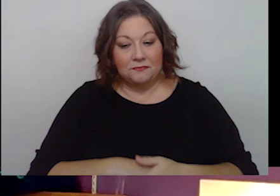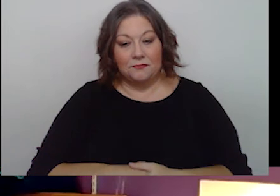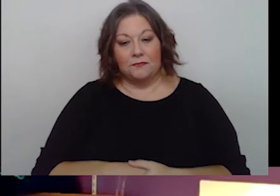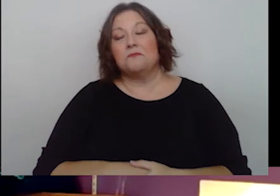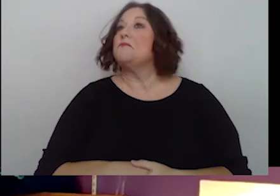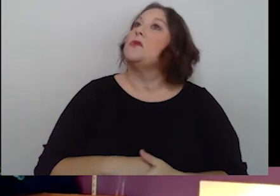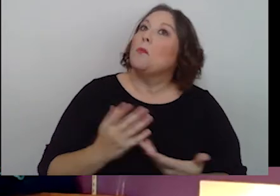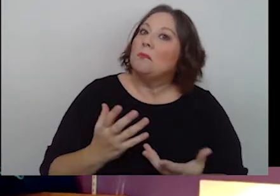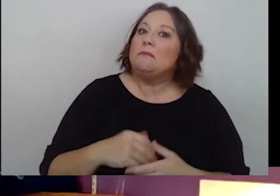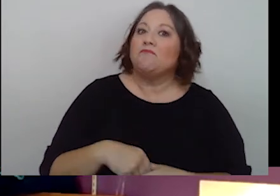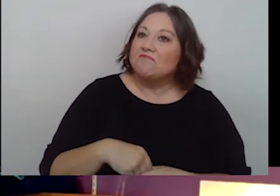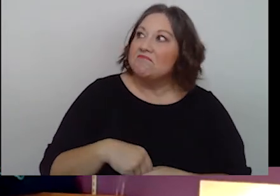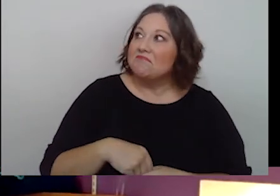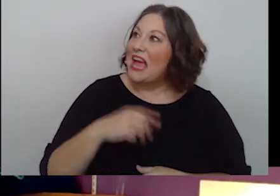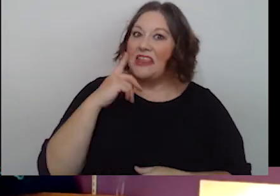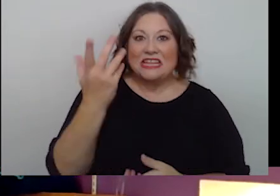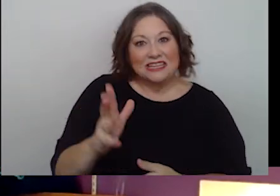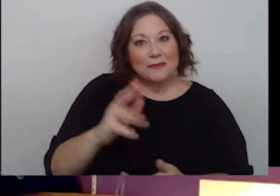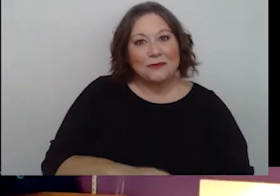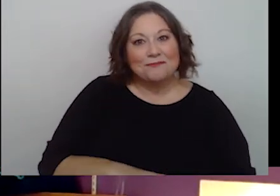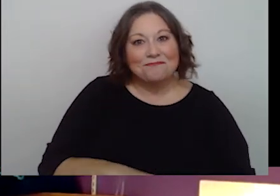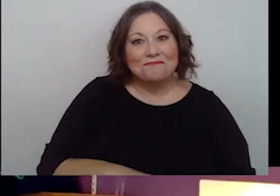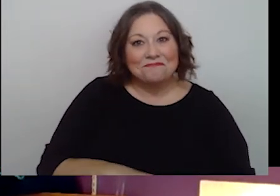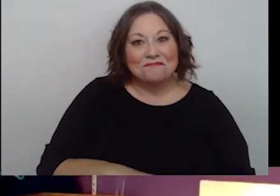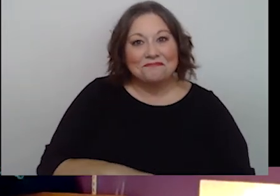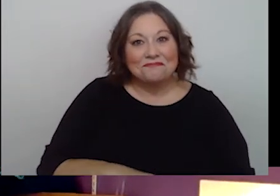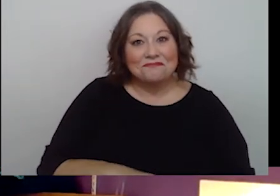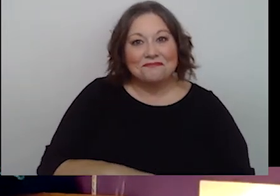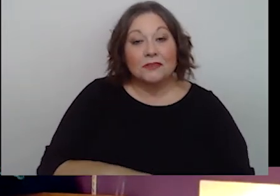Paul: I think that about does it. Yeah